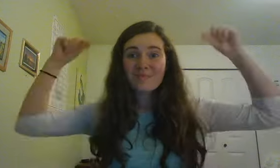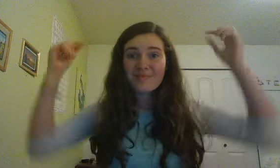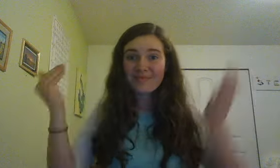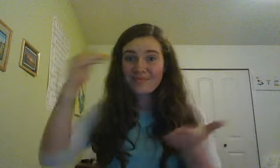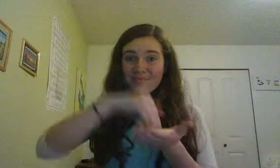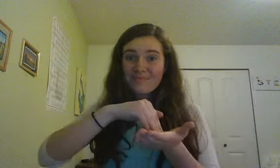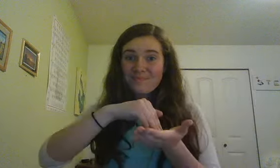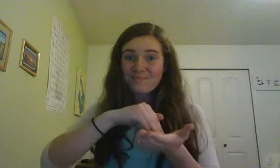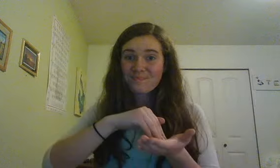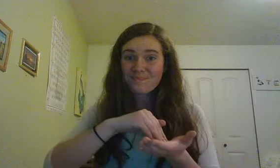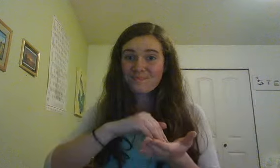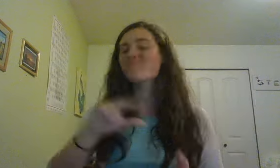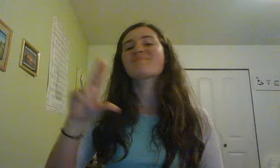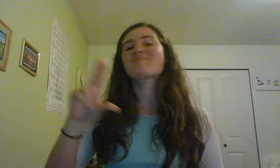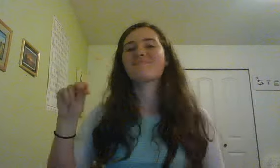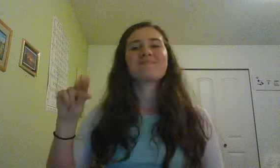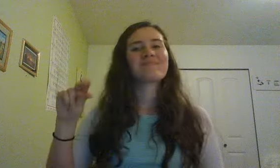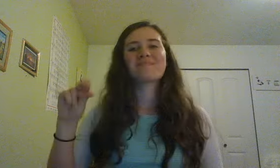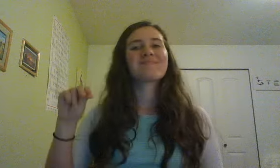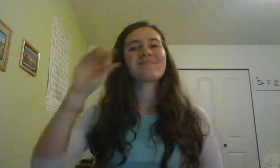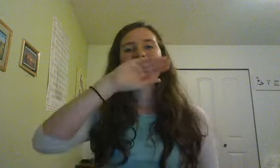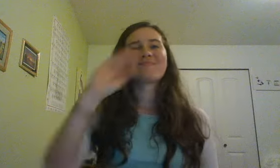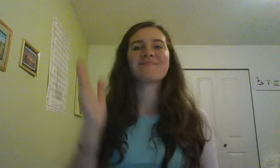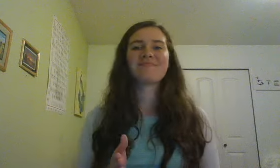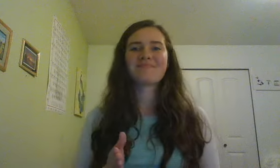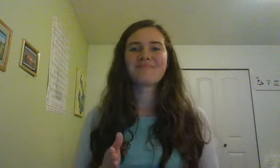In the future, the shoemaker never saw the elves again.